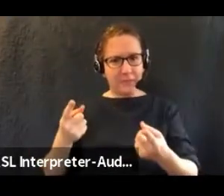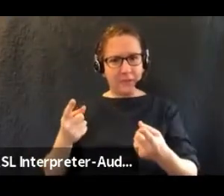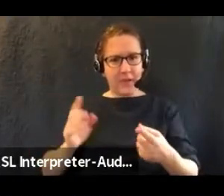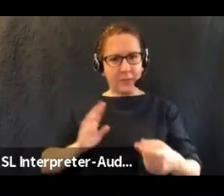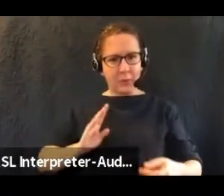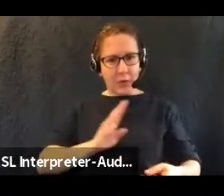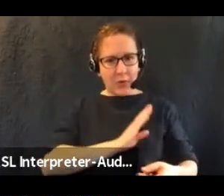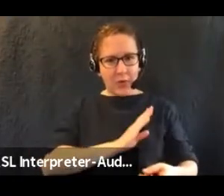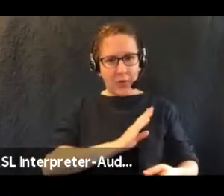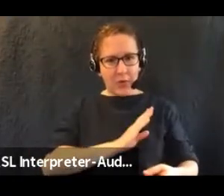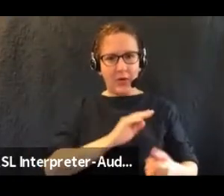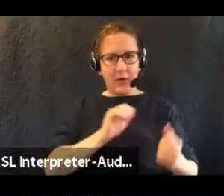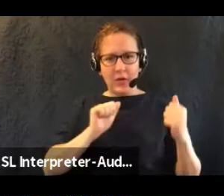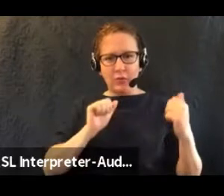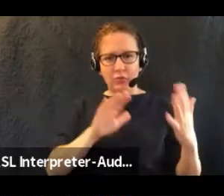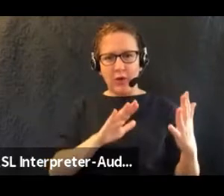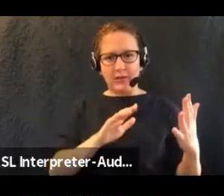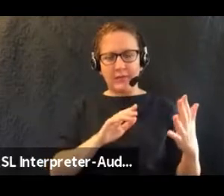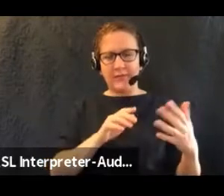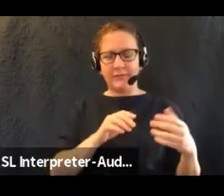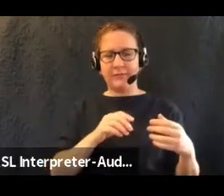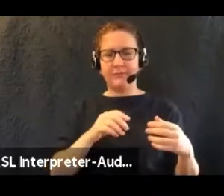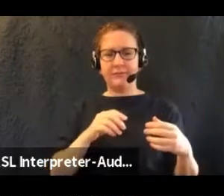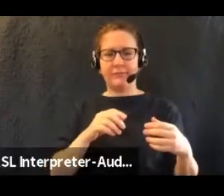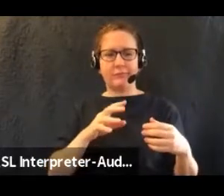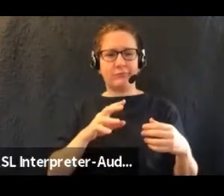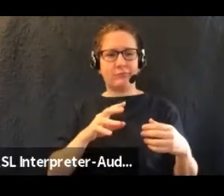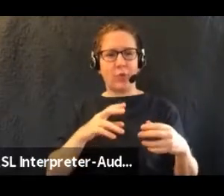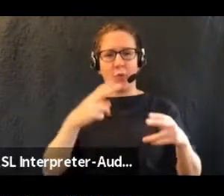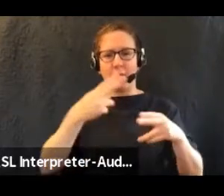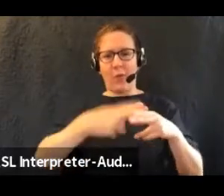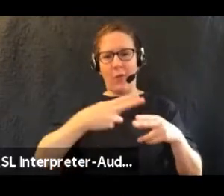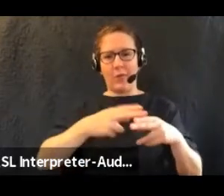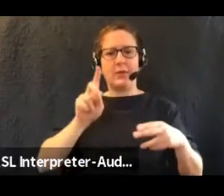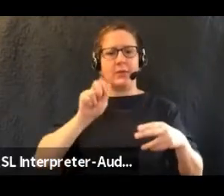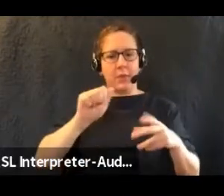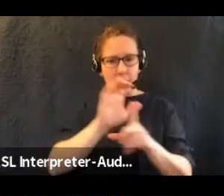sort of address what I guess I would call the disability culture.